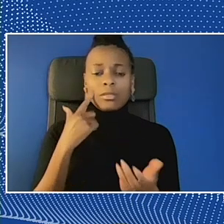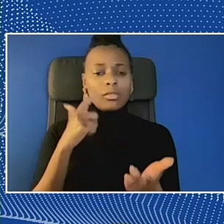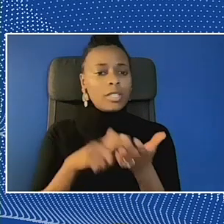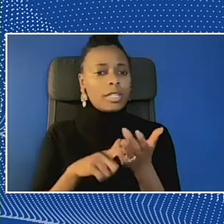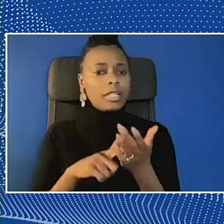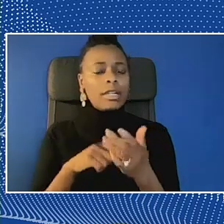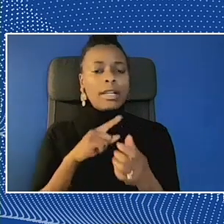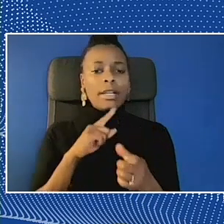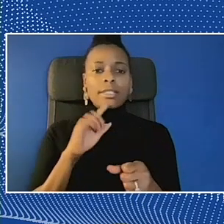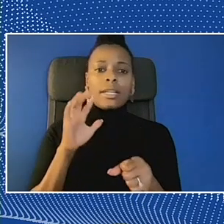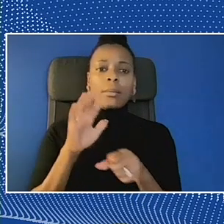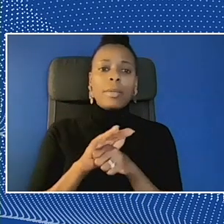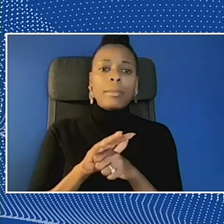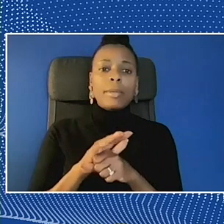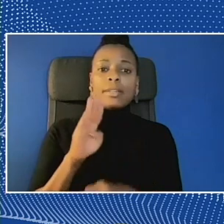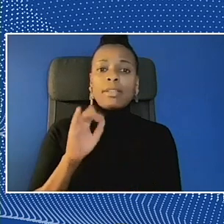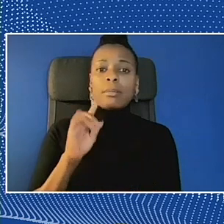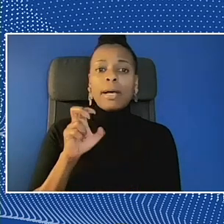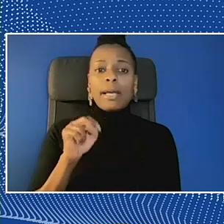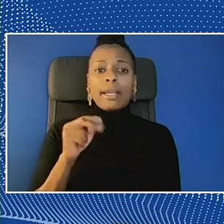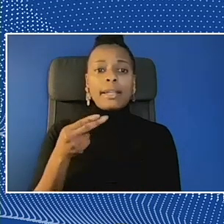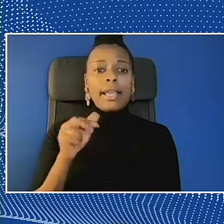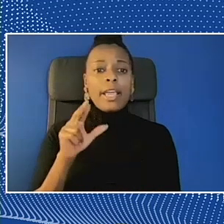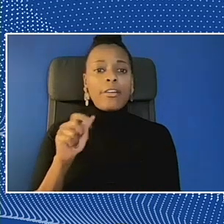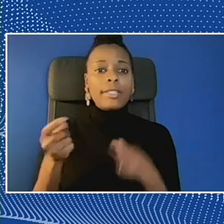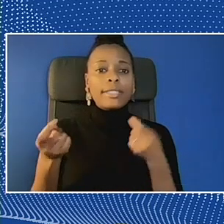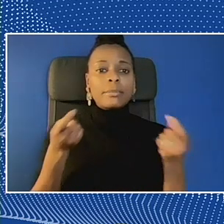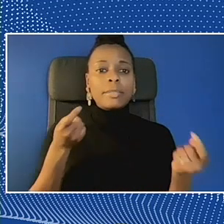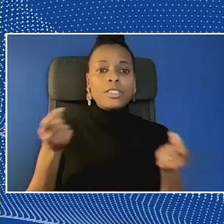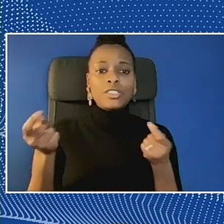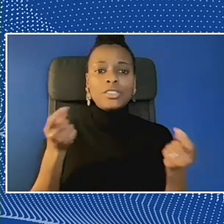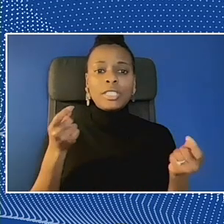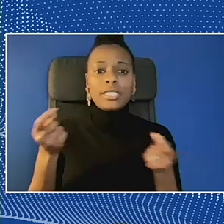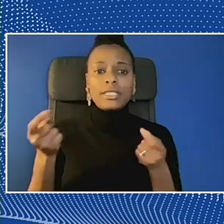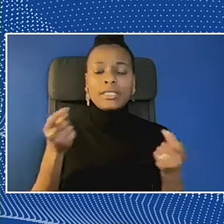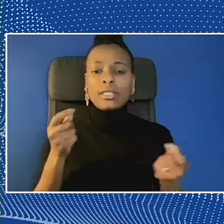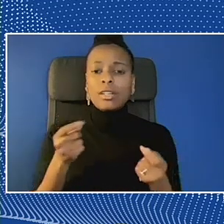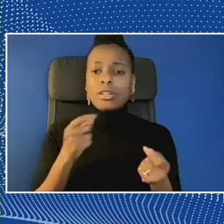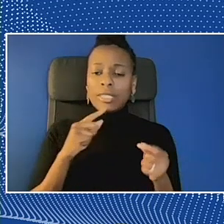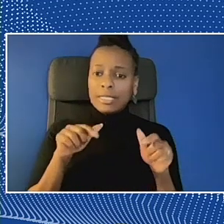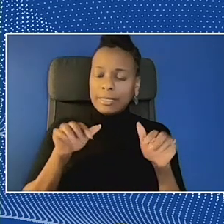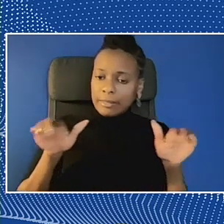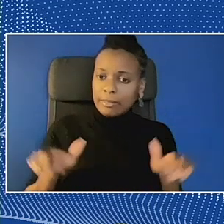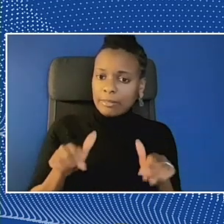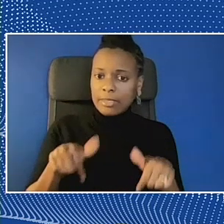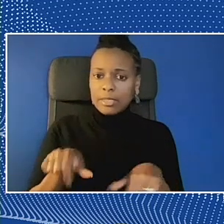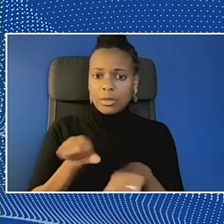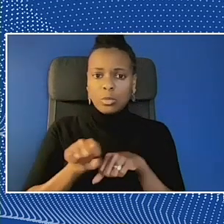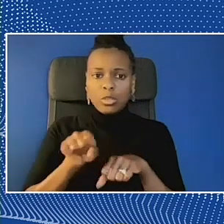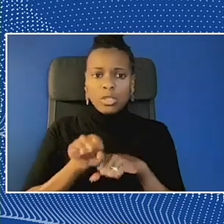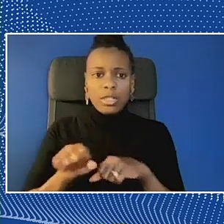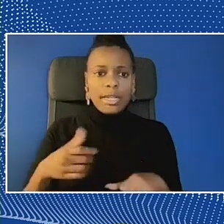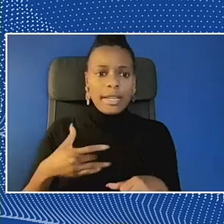administration. And really, I think tackling this work, I know, I feel like it's been an interesting experience.